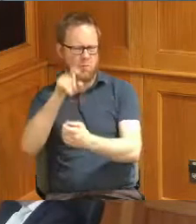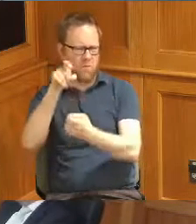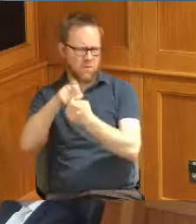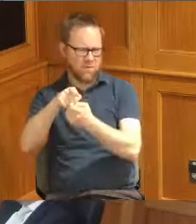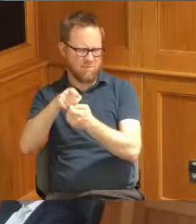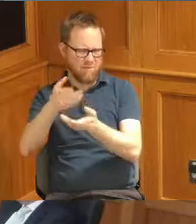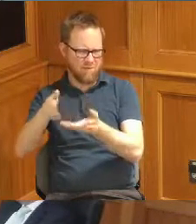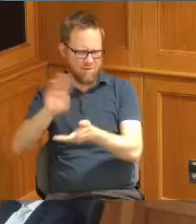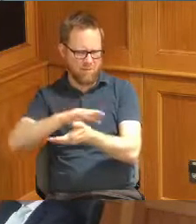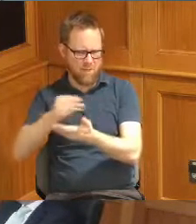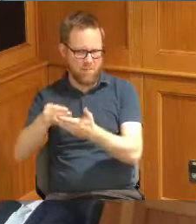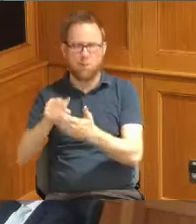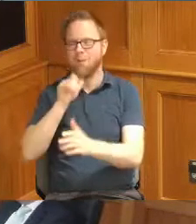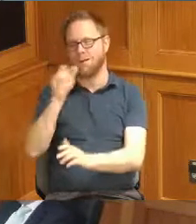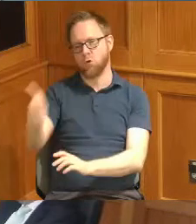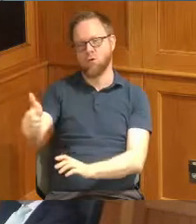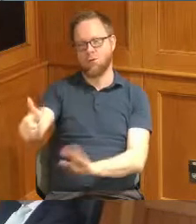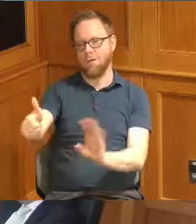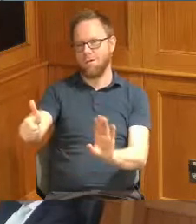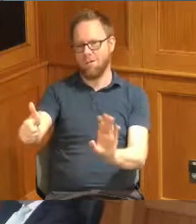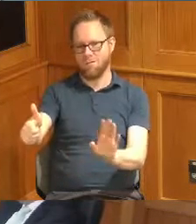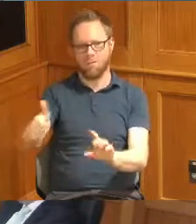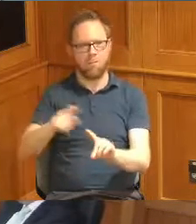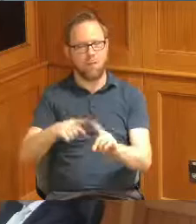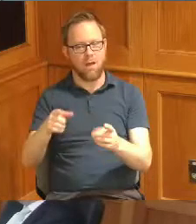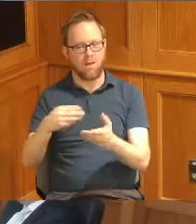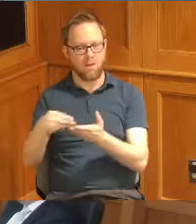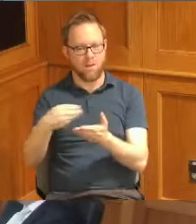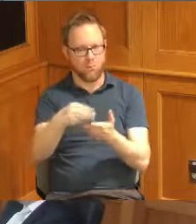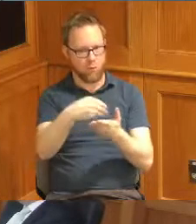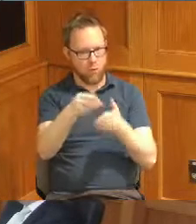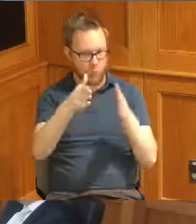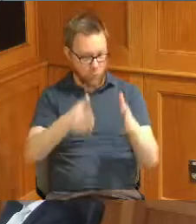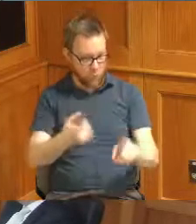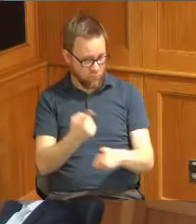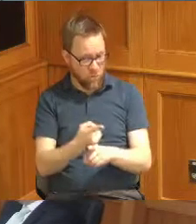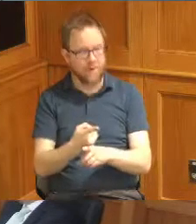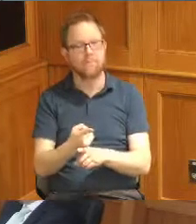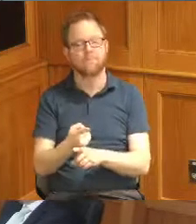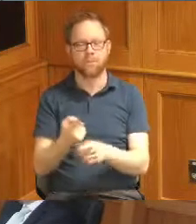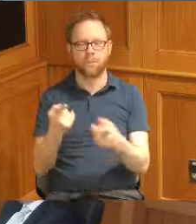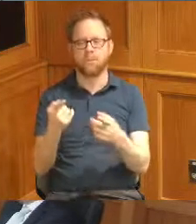money or not yourself but the procurement person has Authority so so when this When It ultimately